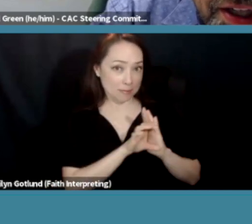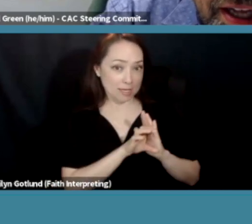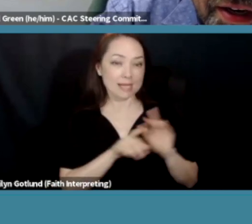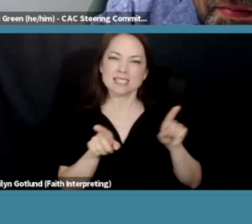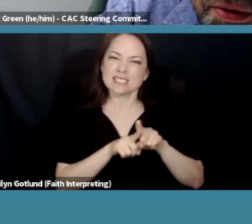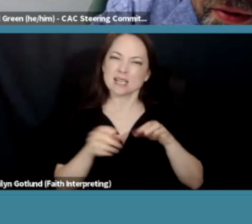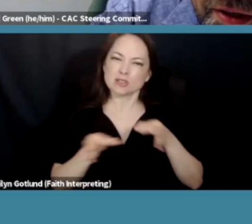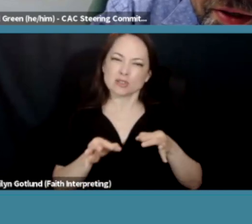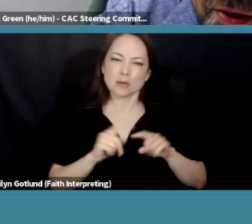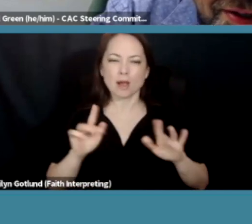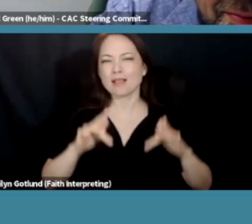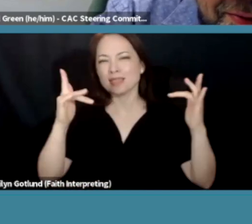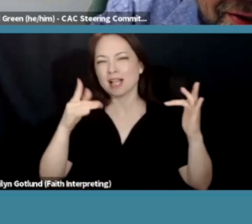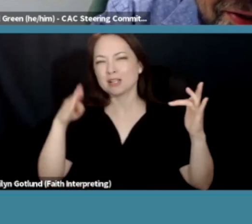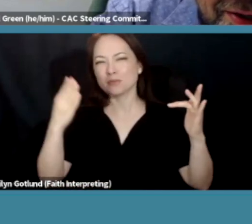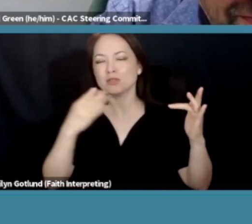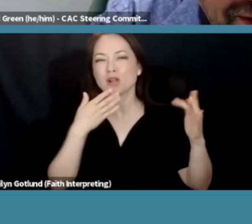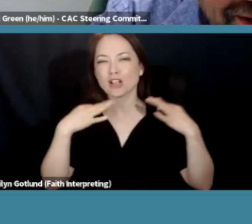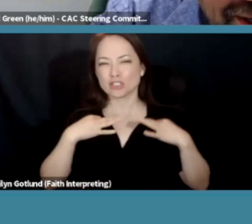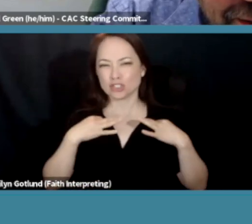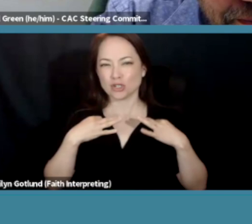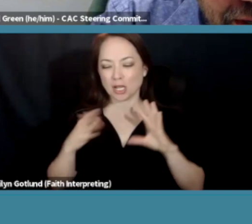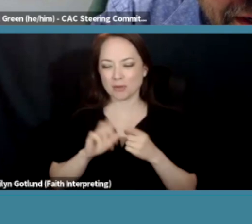just a lighter blue-colored shirt than the blue-colored shirt I'm wearing today.